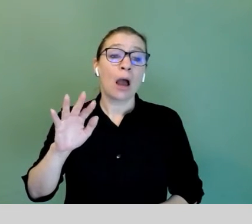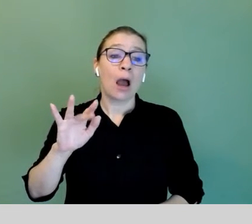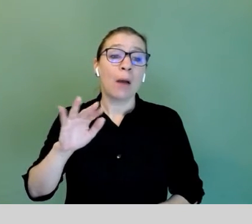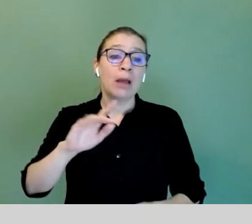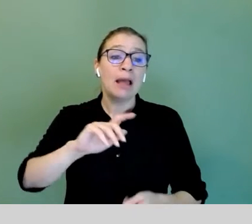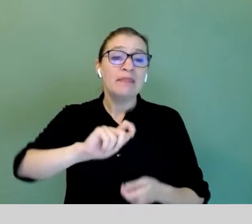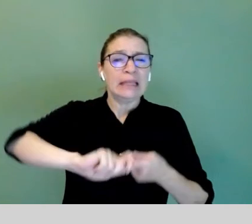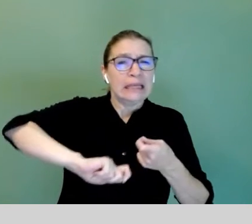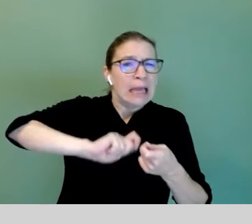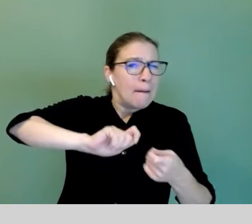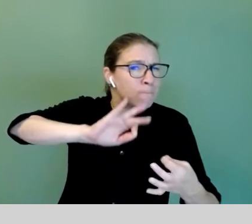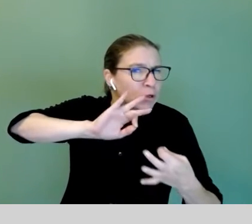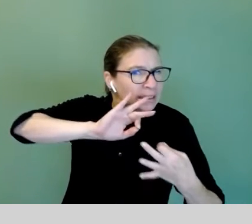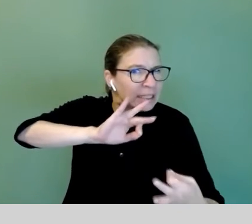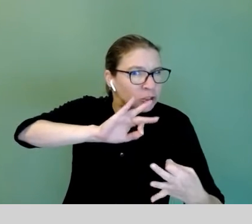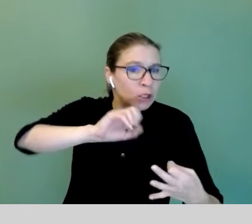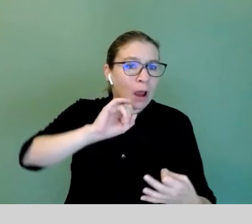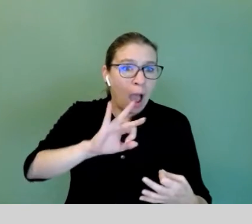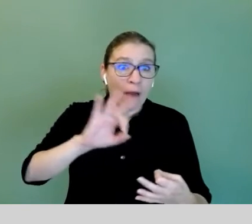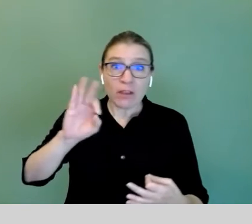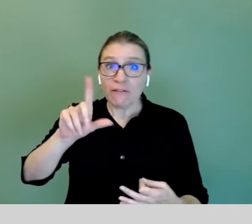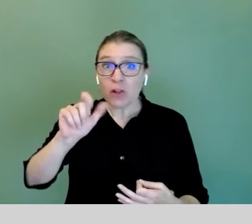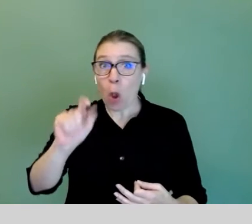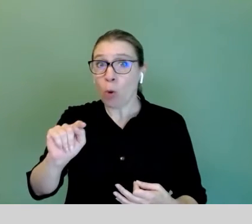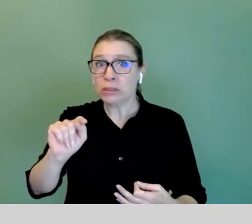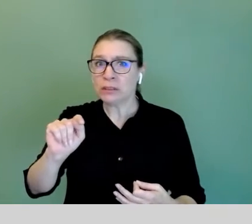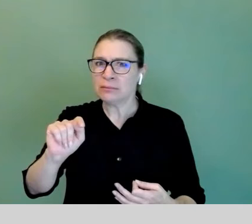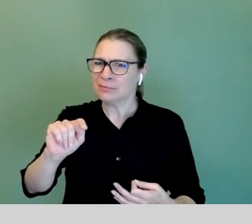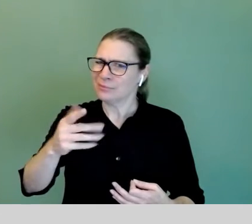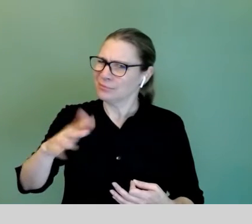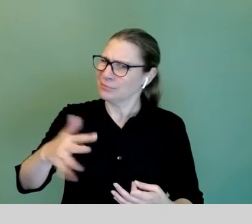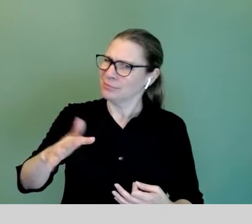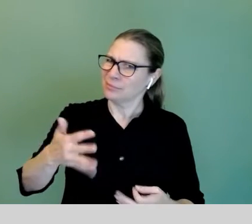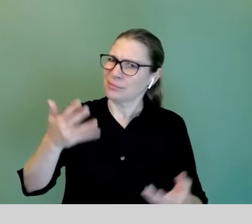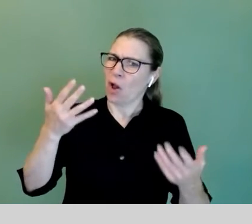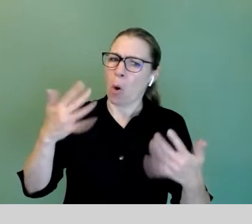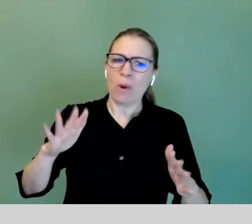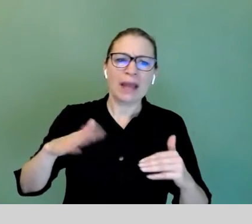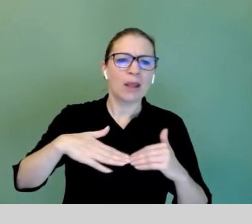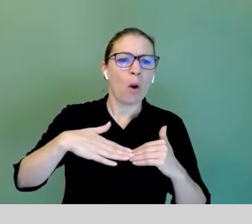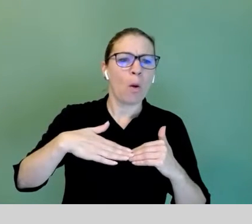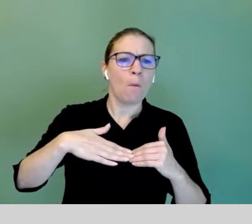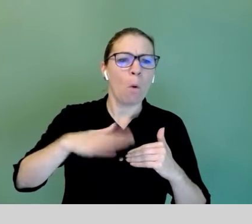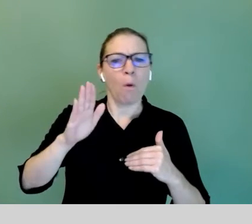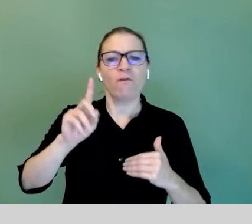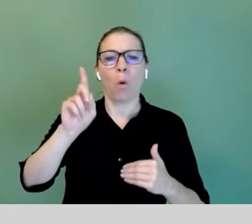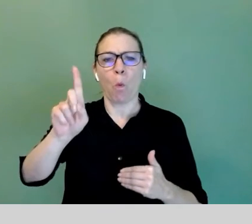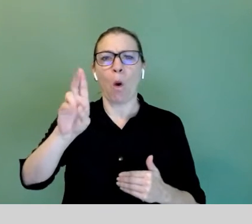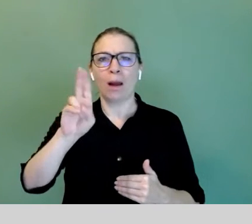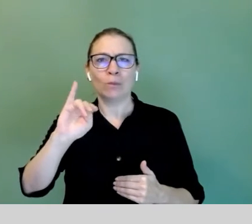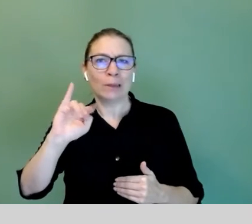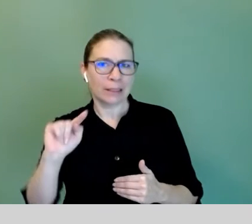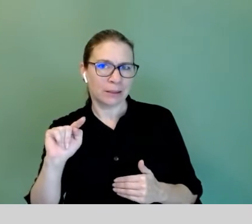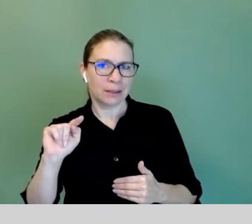the exactitude or the precision of a float is already more than one unit.